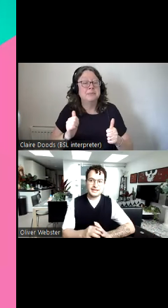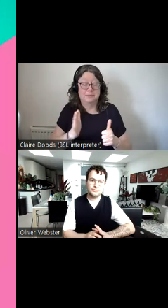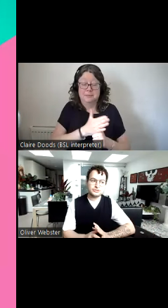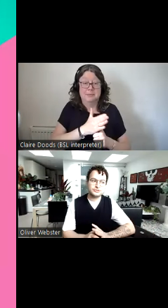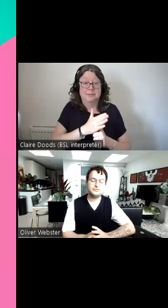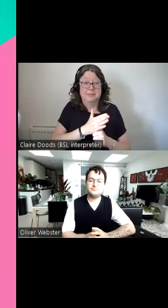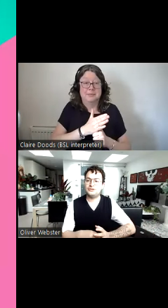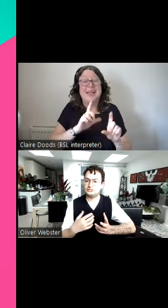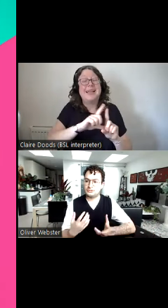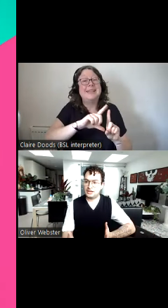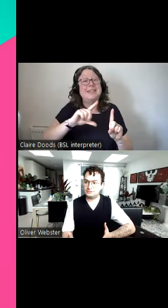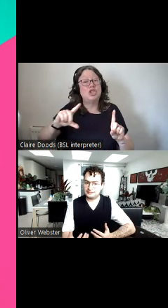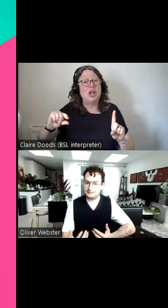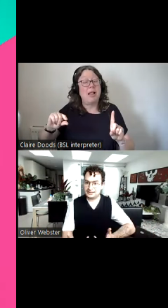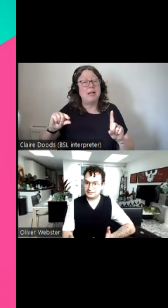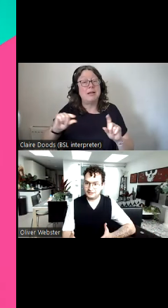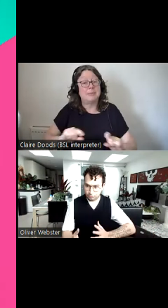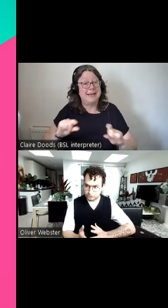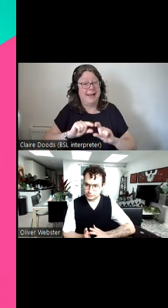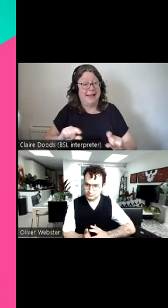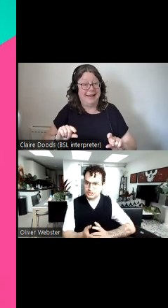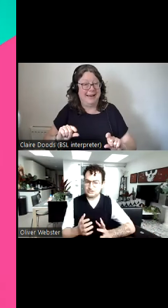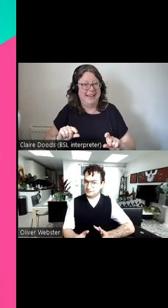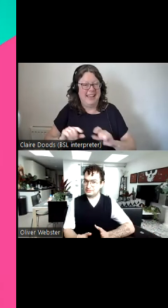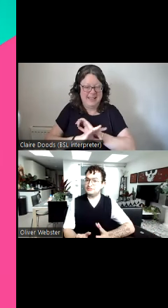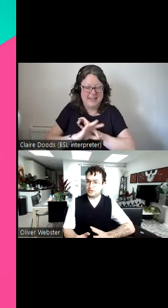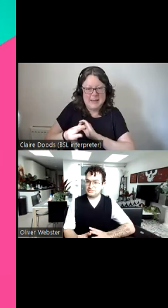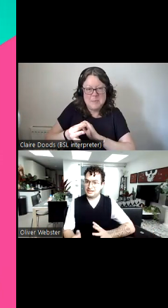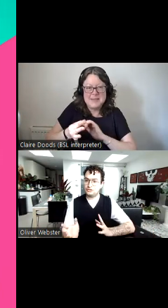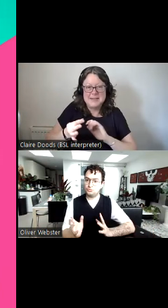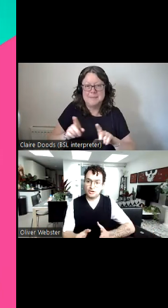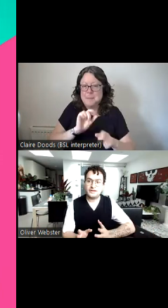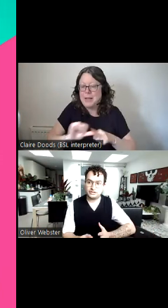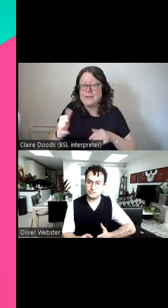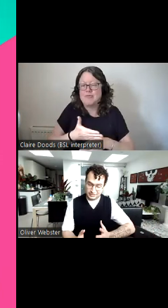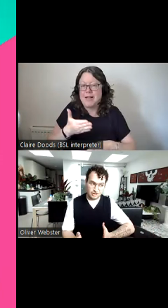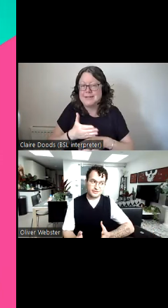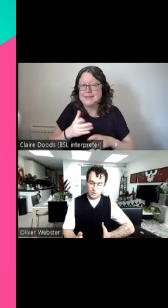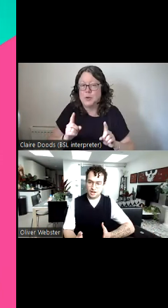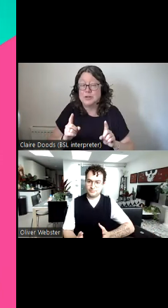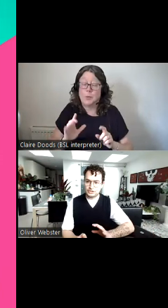In order to make your subtitles as effective as possible, you first need to understand what they do and how they work.